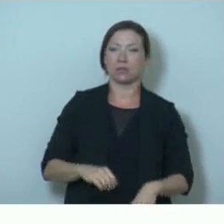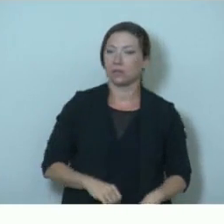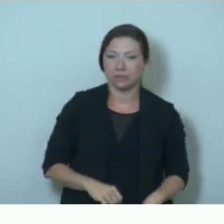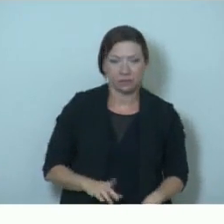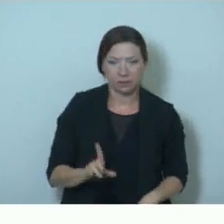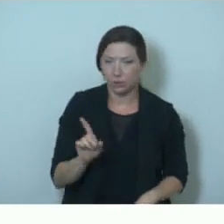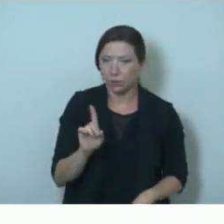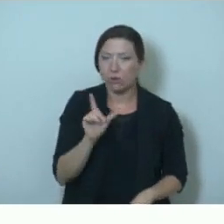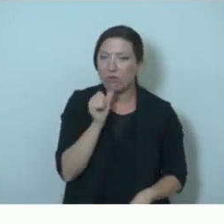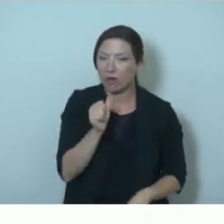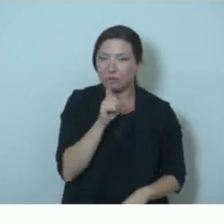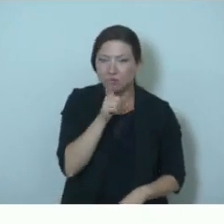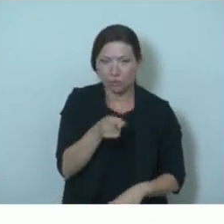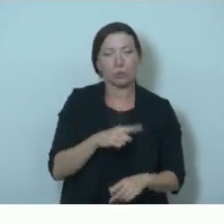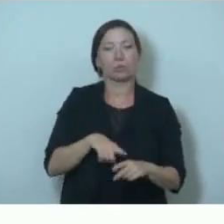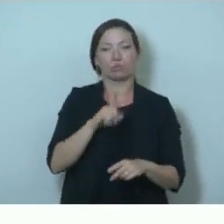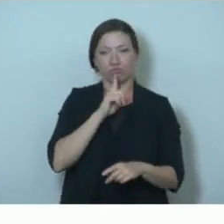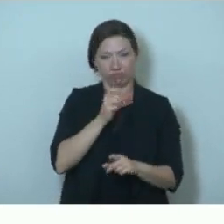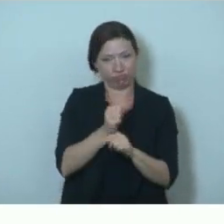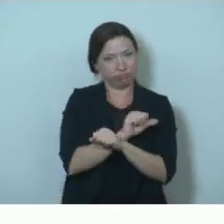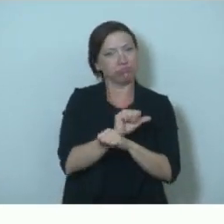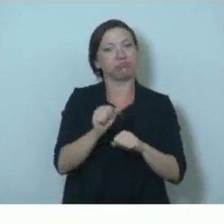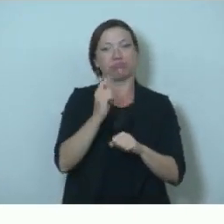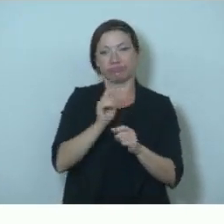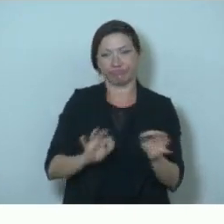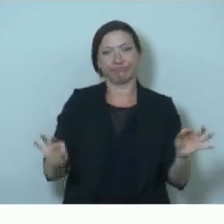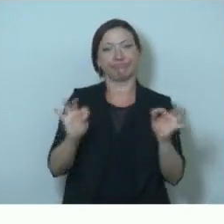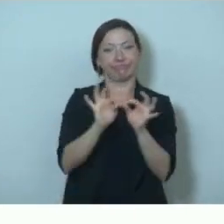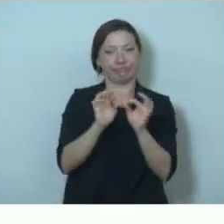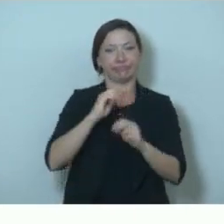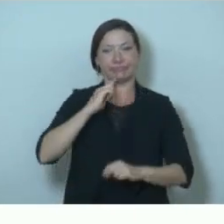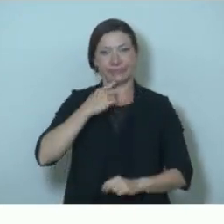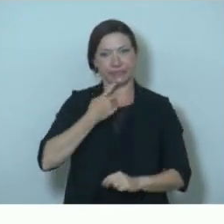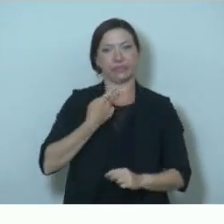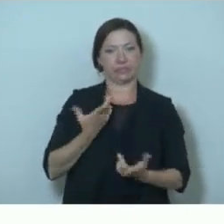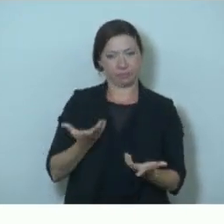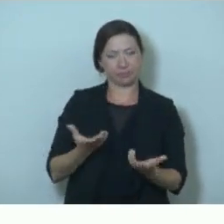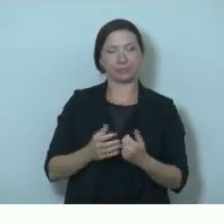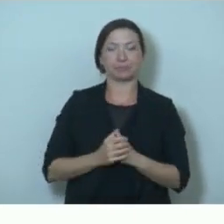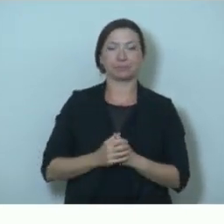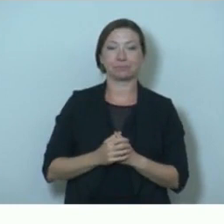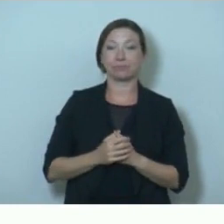THERE IS A LOFT RISK FOR THE NEW MEXICO POPULATION IN THERE.